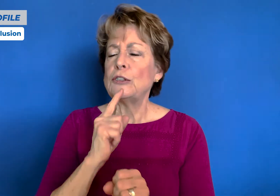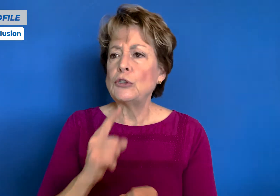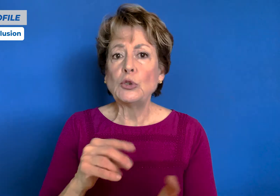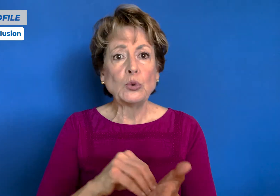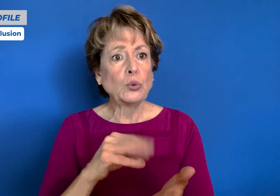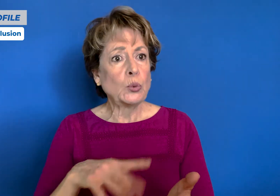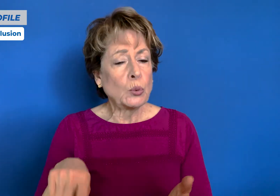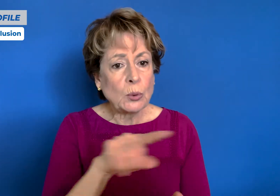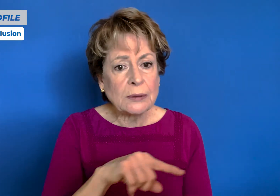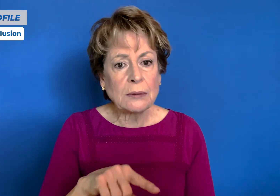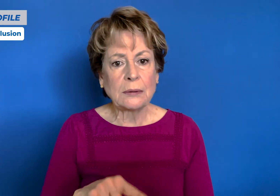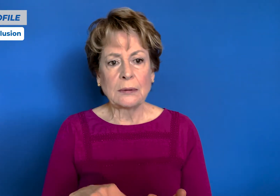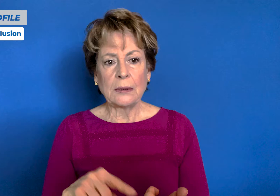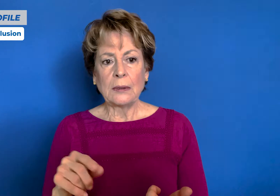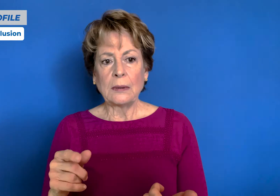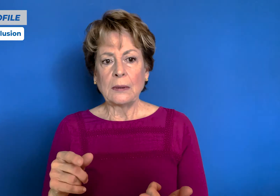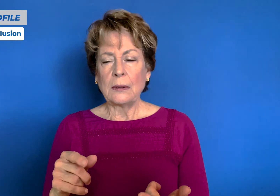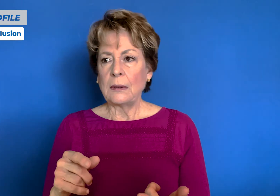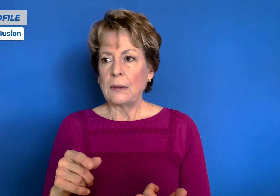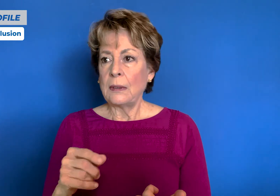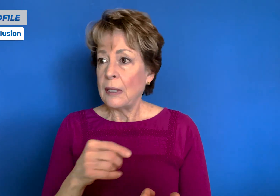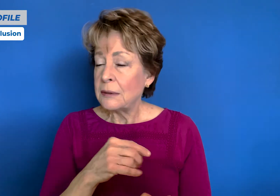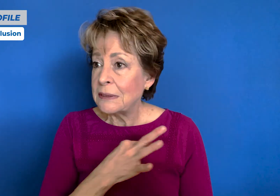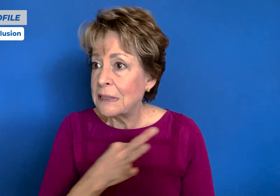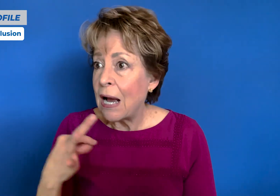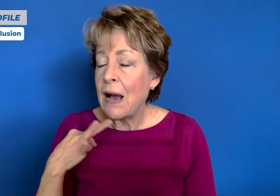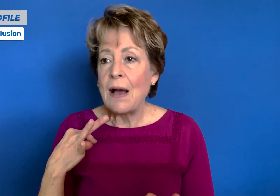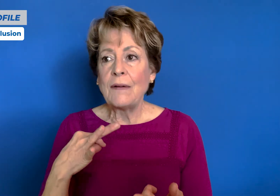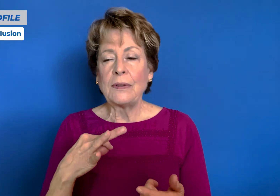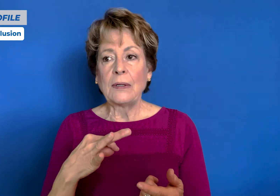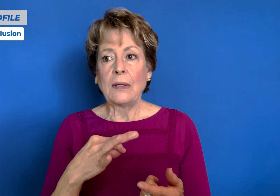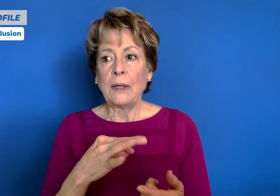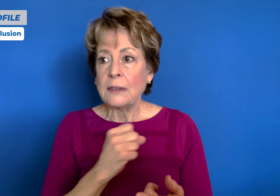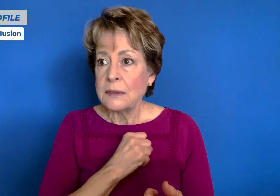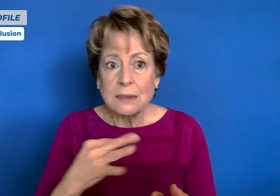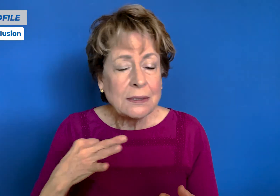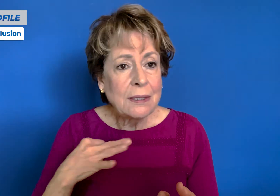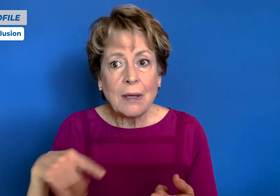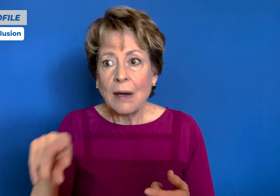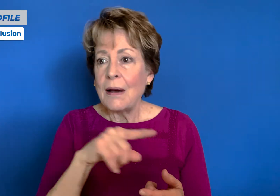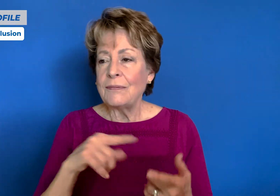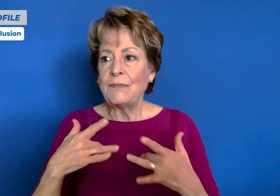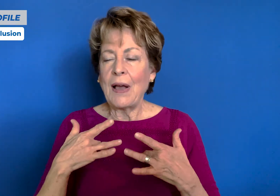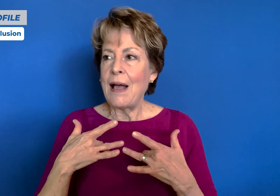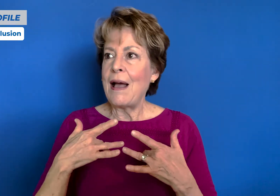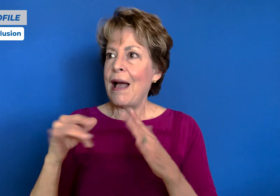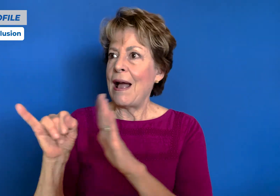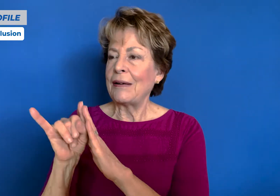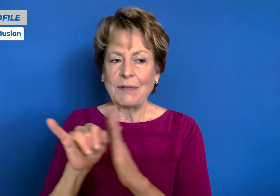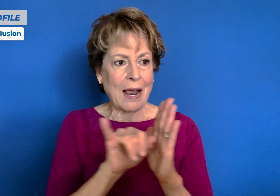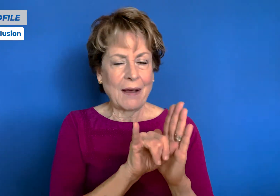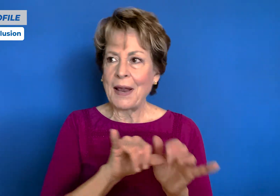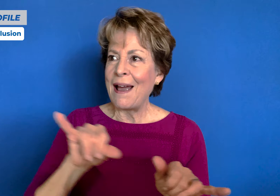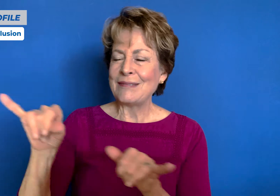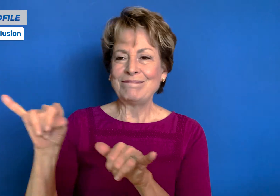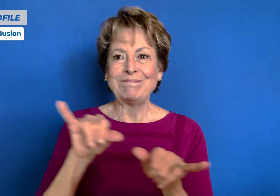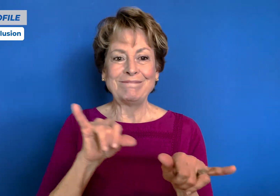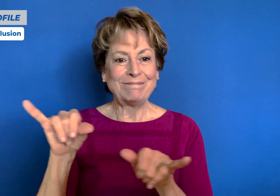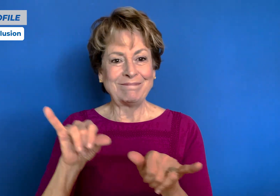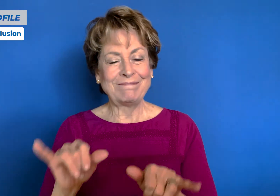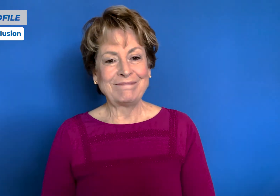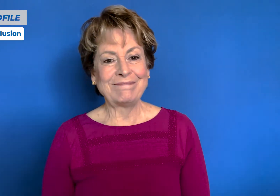Ensures students feel their identities are represented among the staff and faculty members.